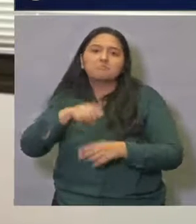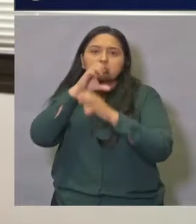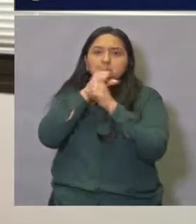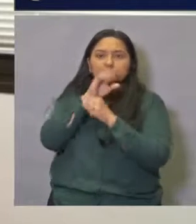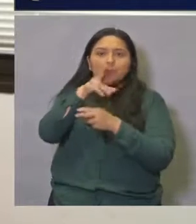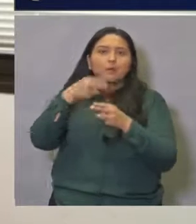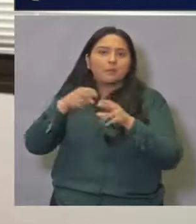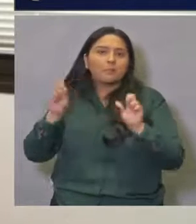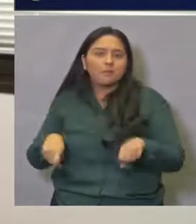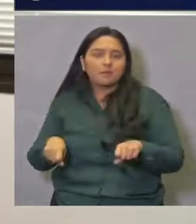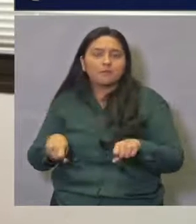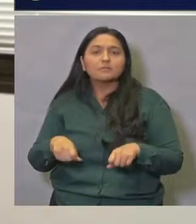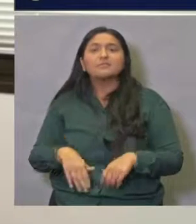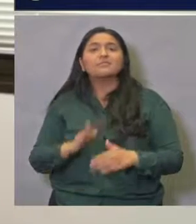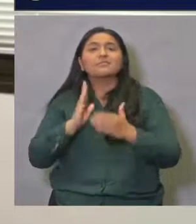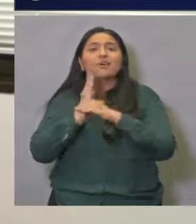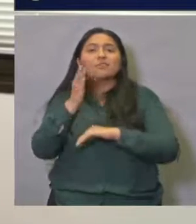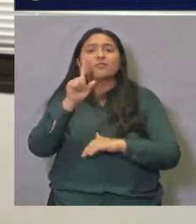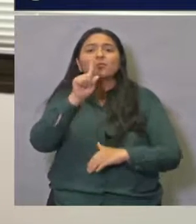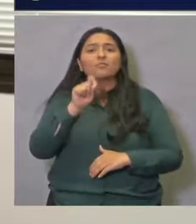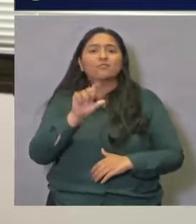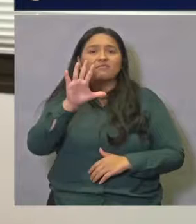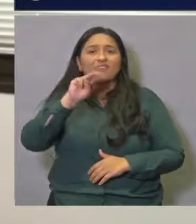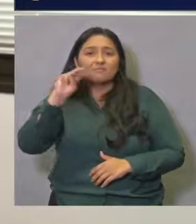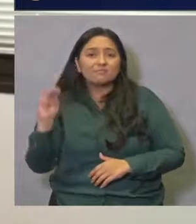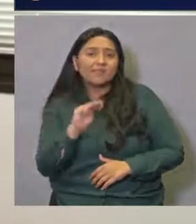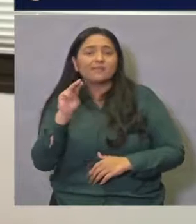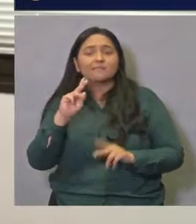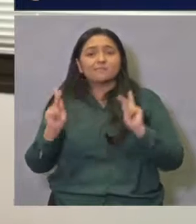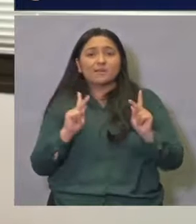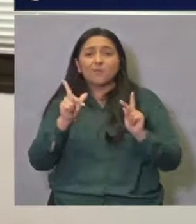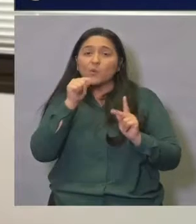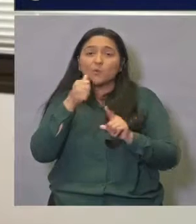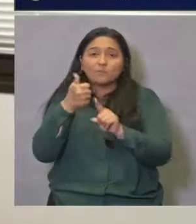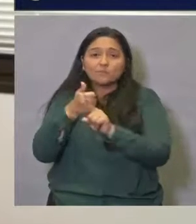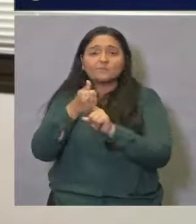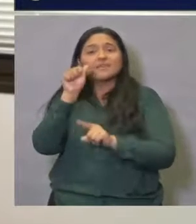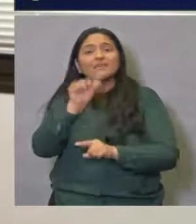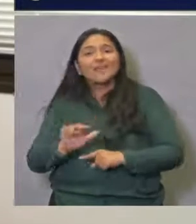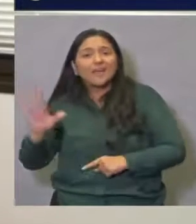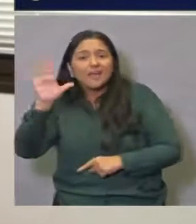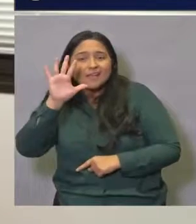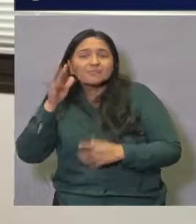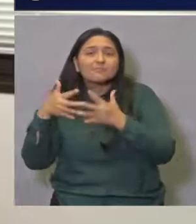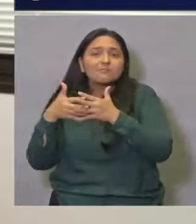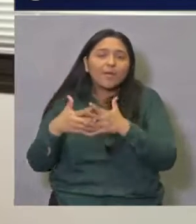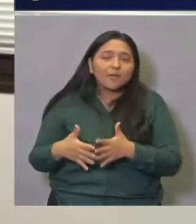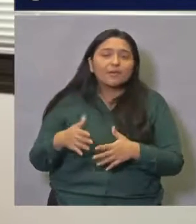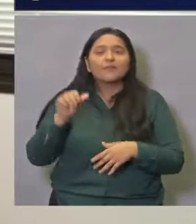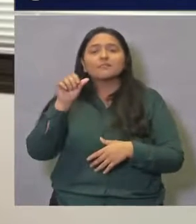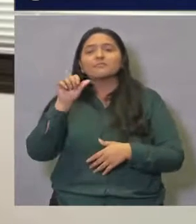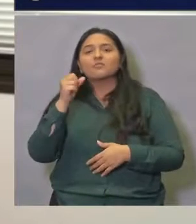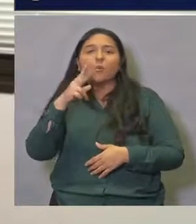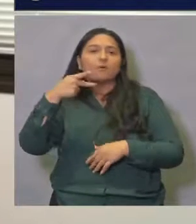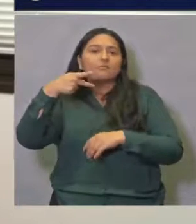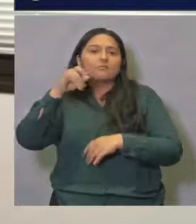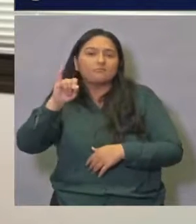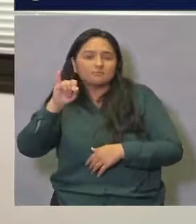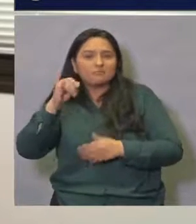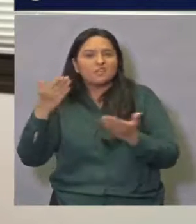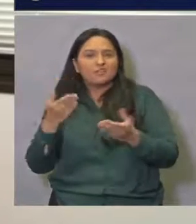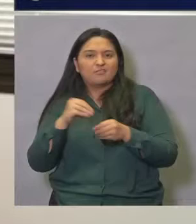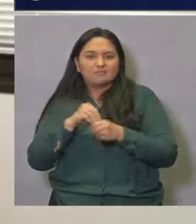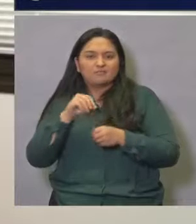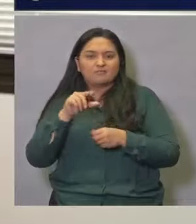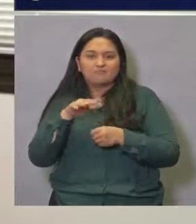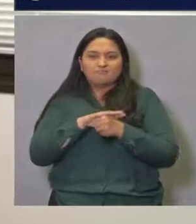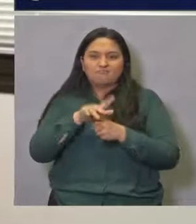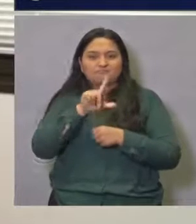ASEGURAMOS QUE VAN A RECIBIR